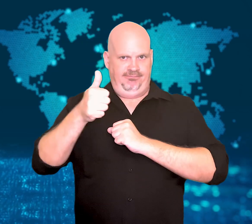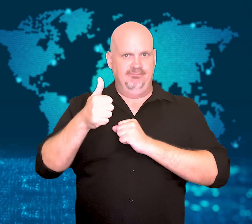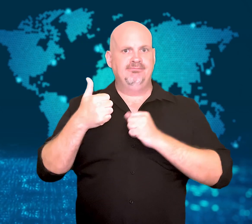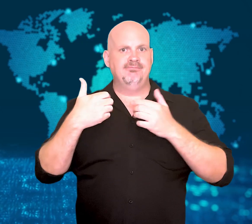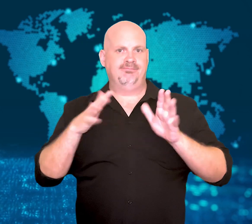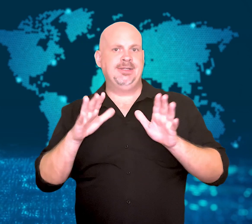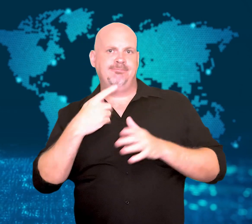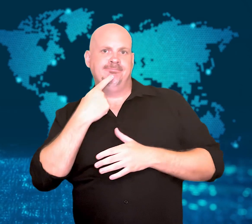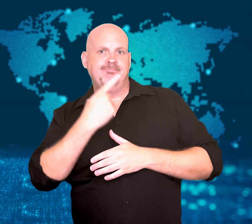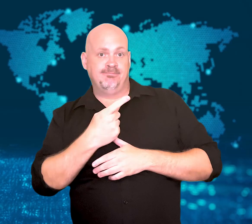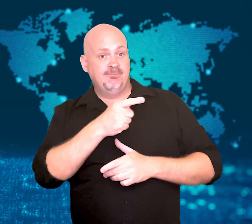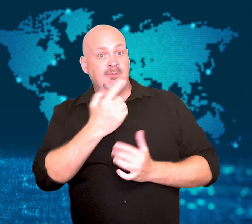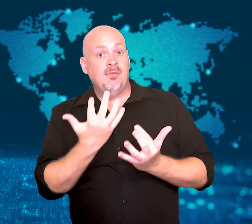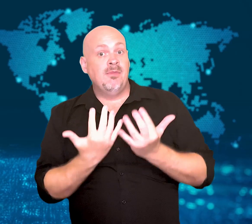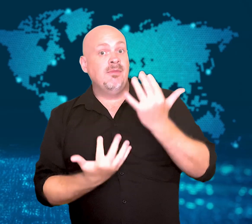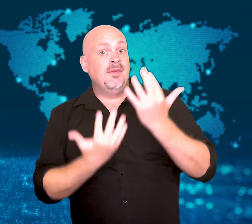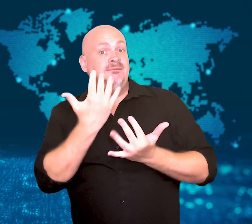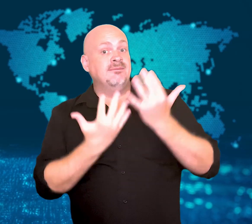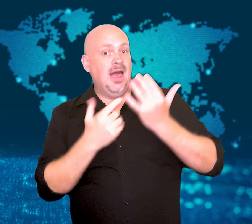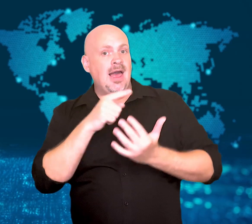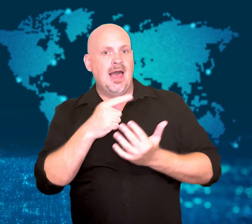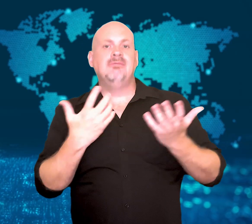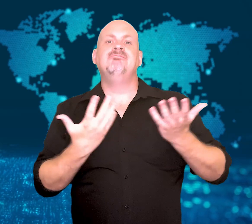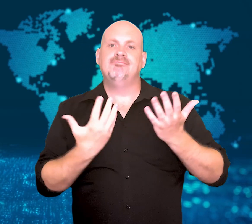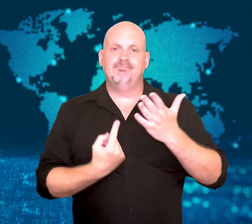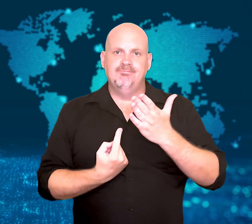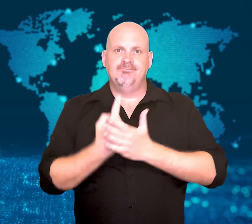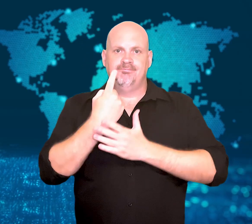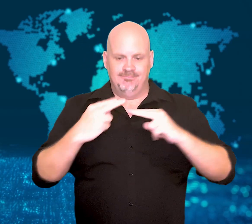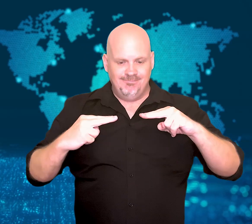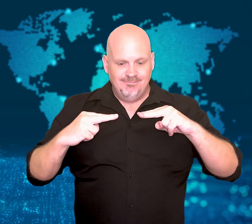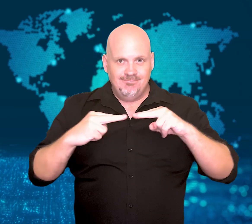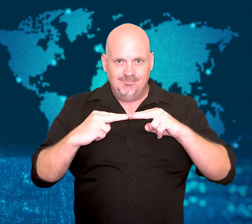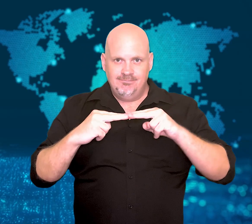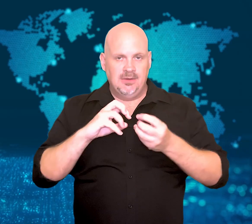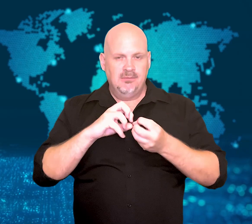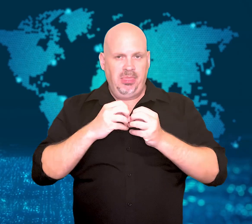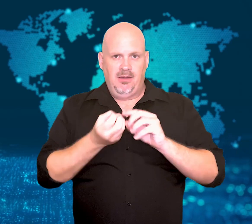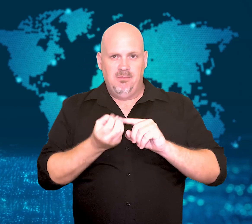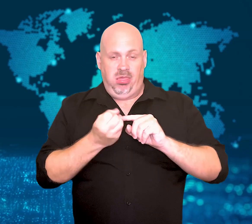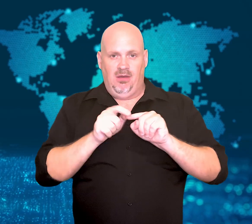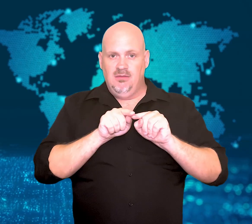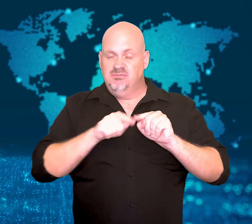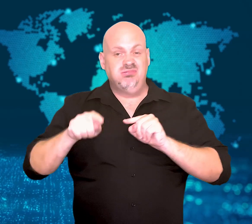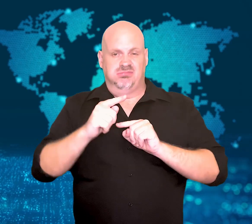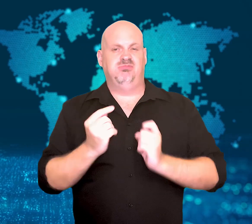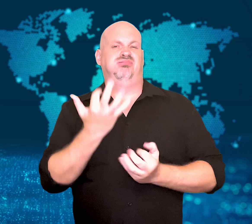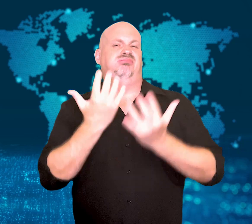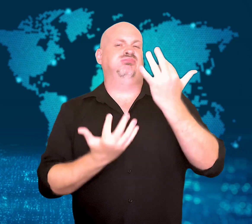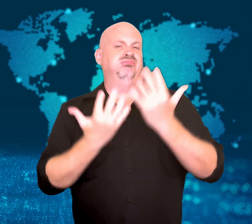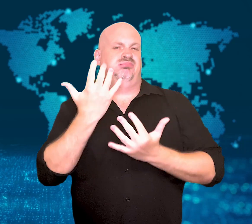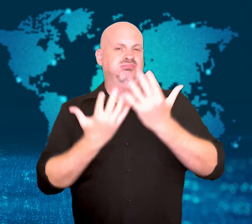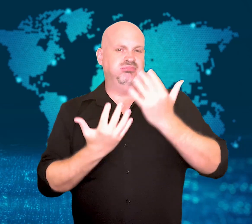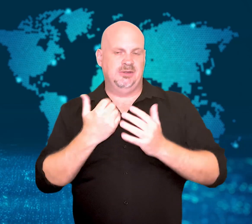said the blaze was caused by a short circuit.